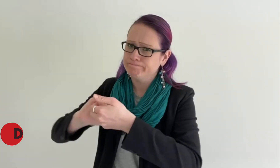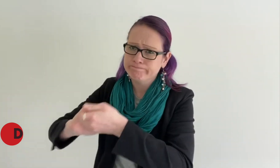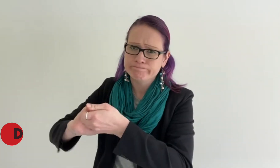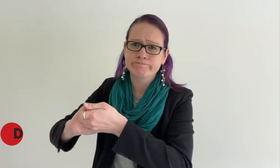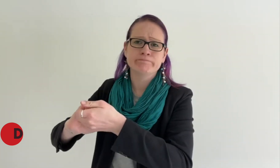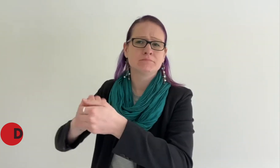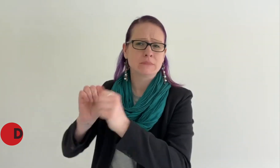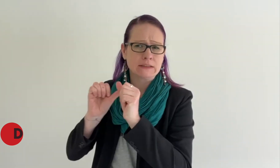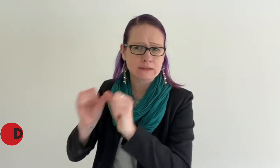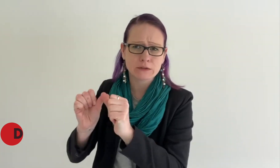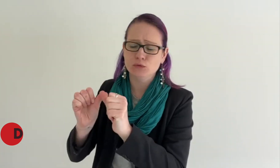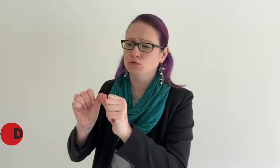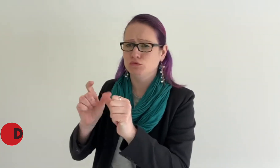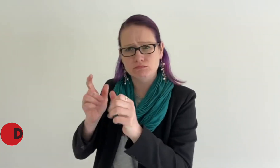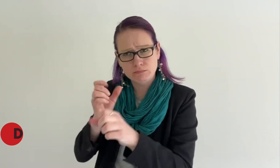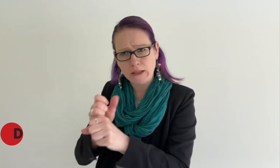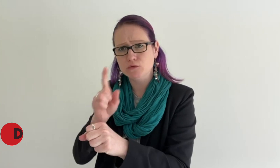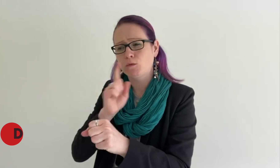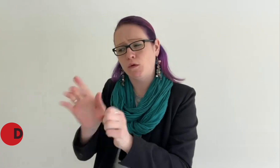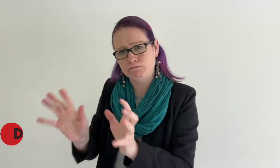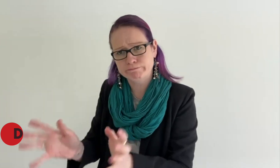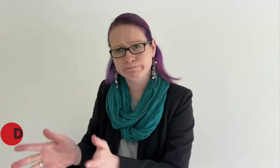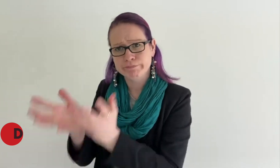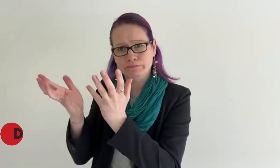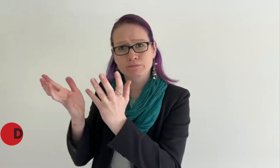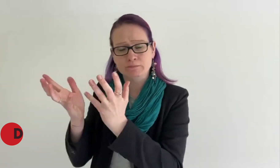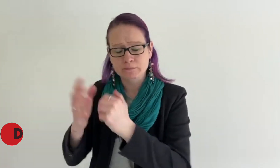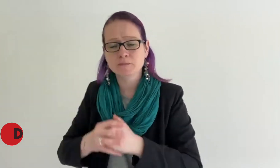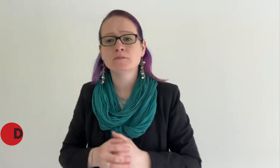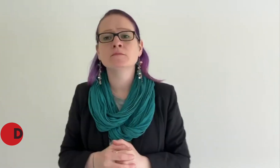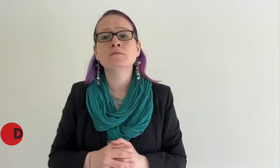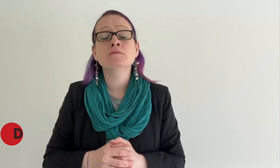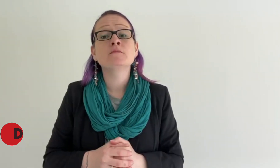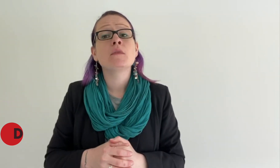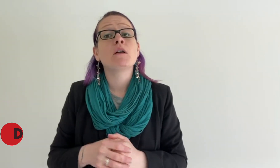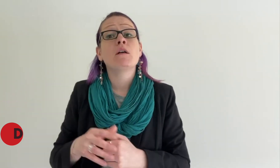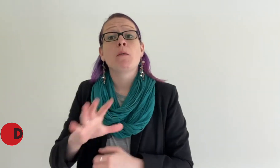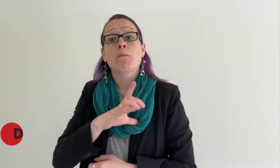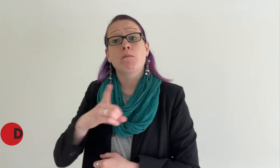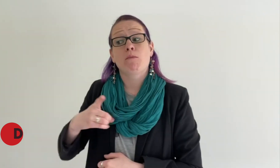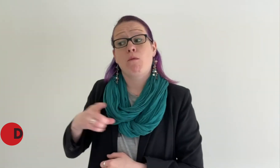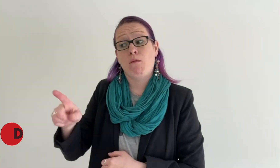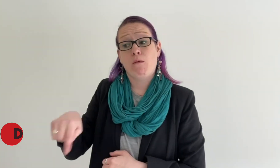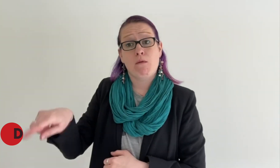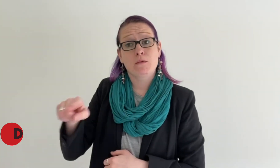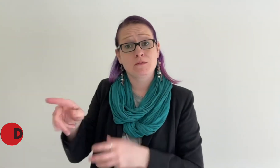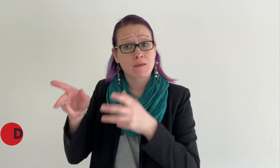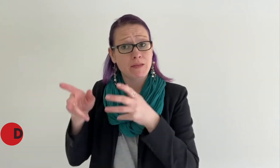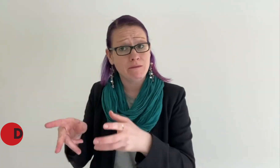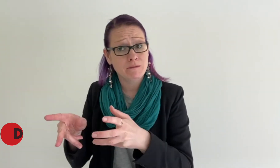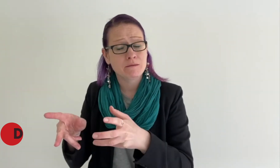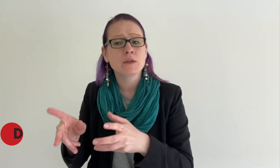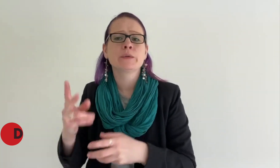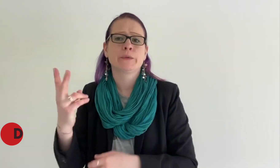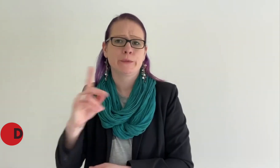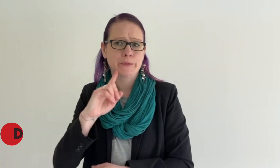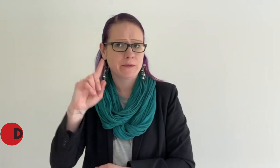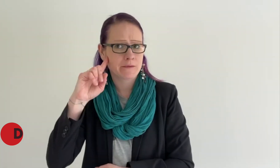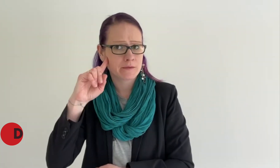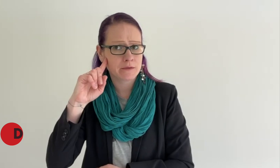with the remaining two Deaf SDHHNS Board members as they rebuild the organization.